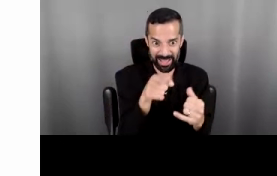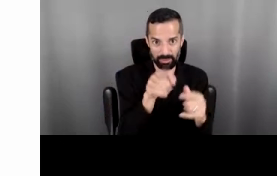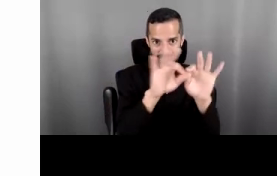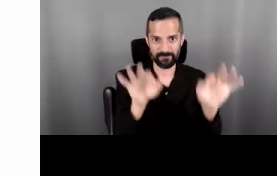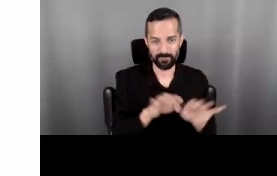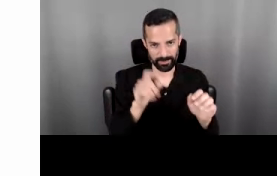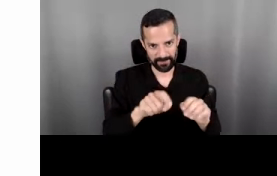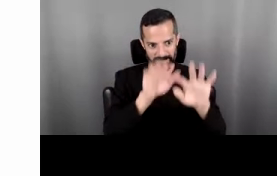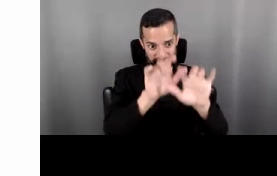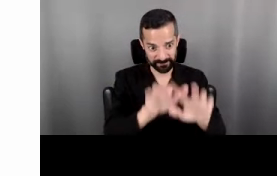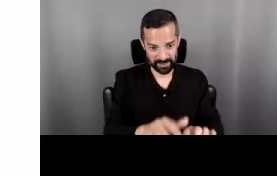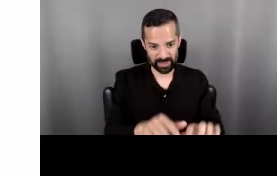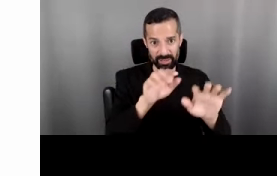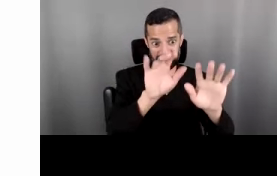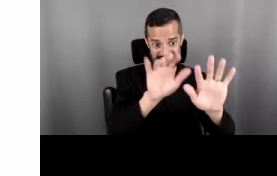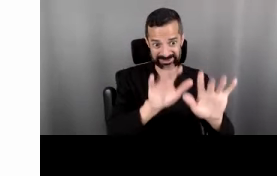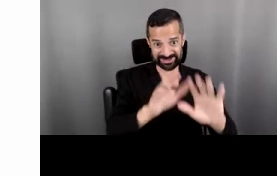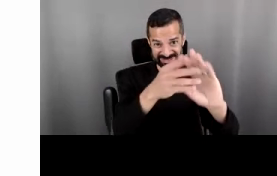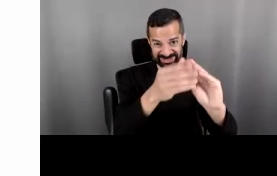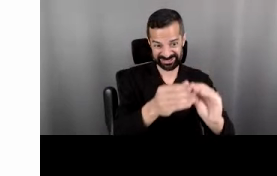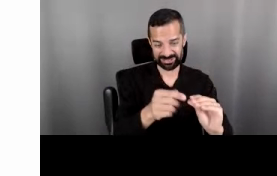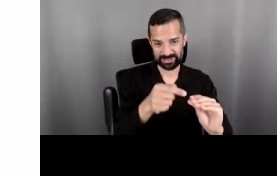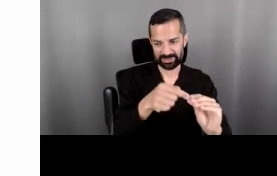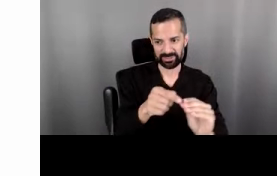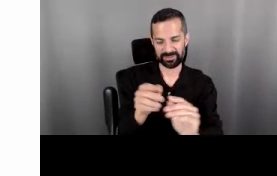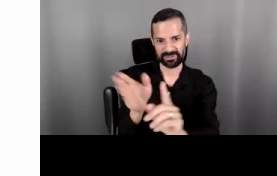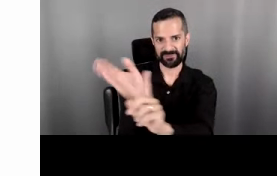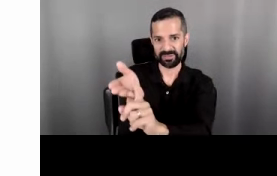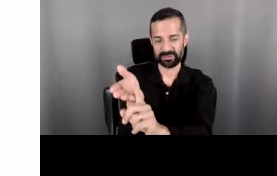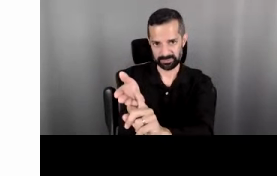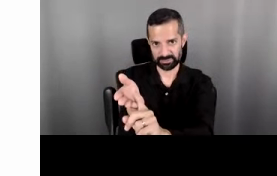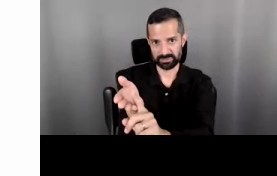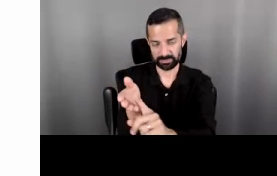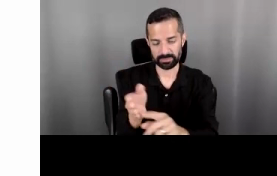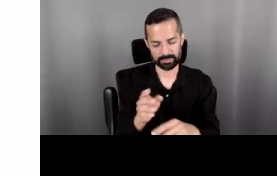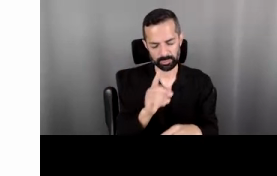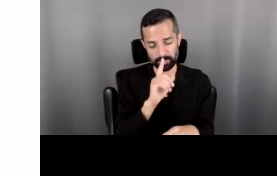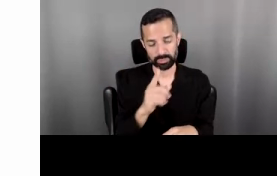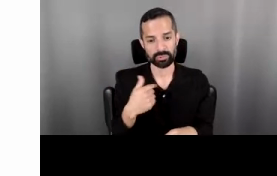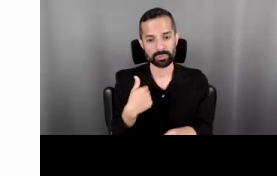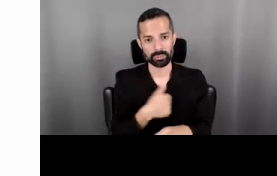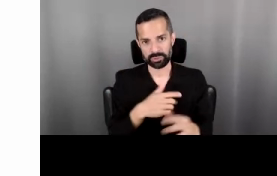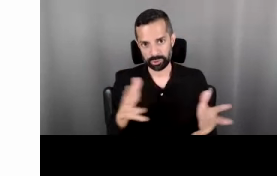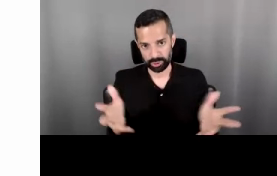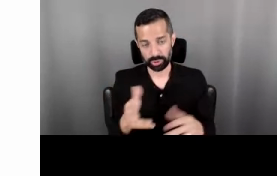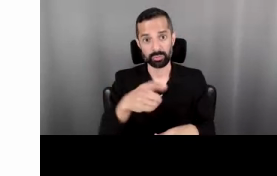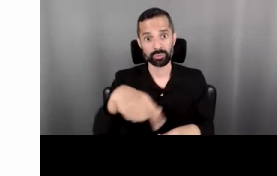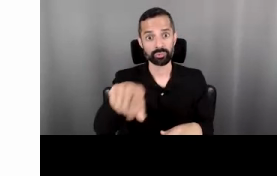submitters are highly recommended and encouraged to really make